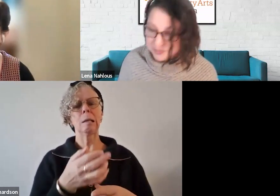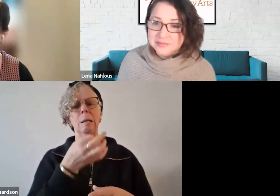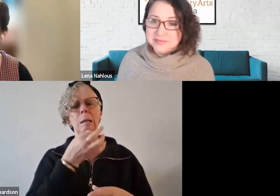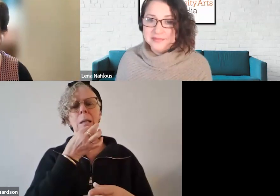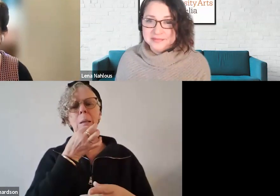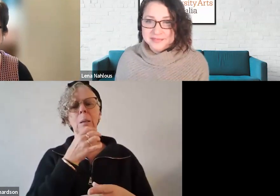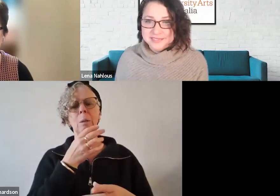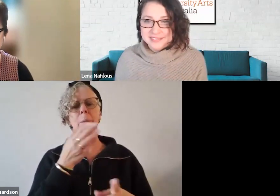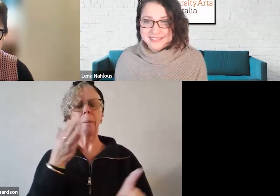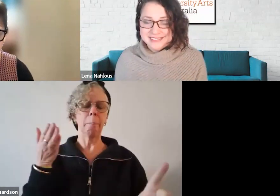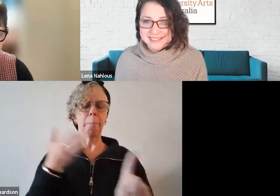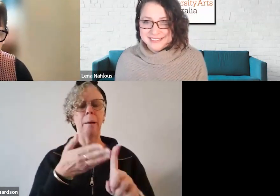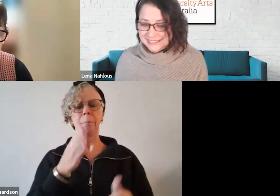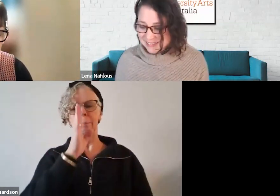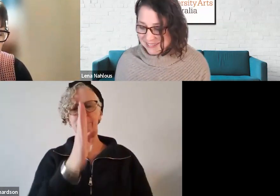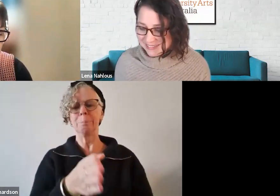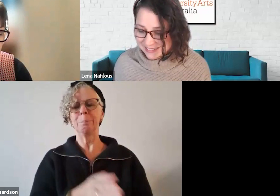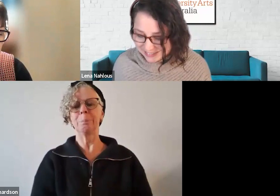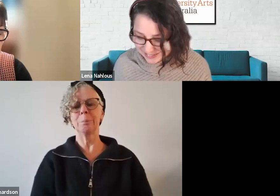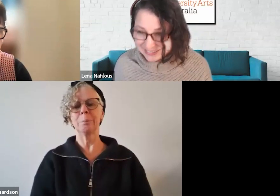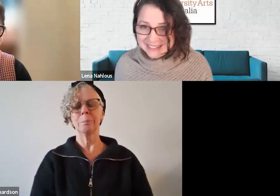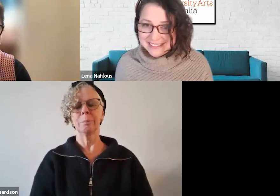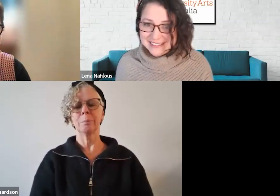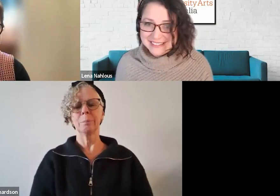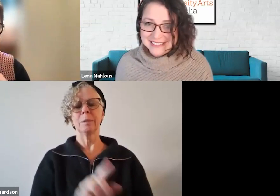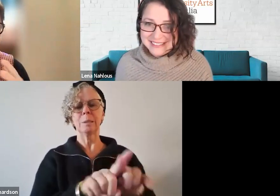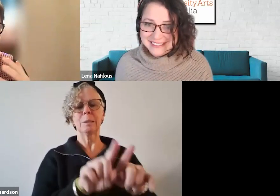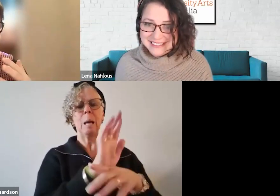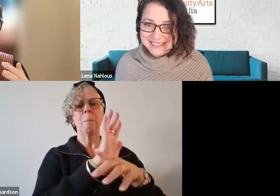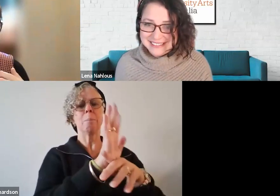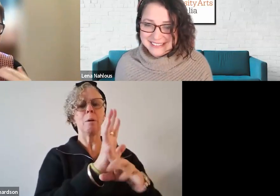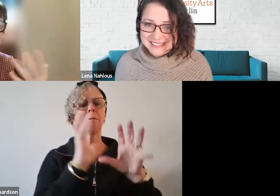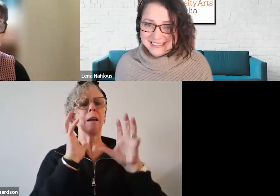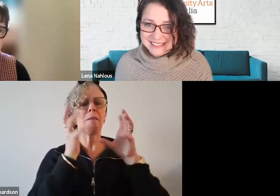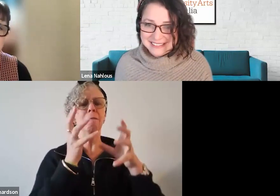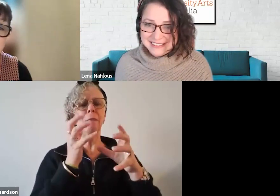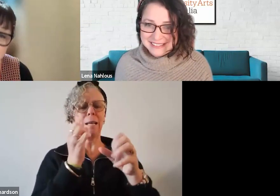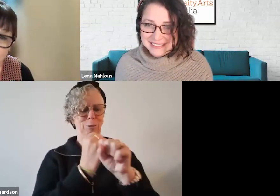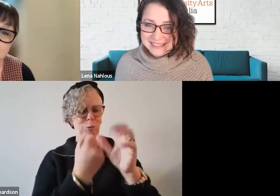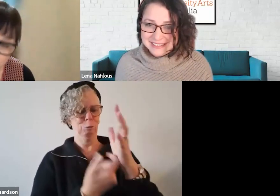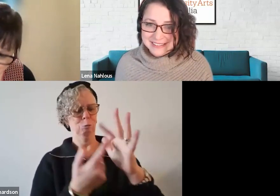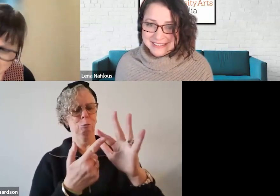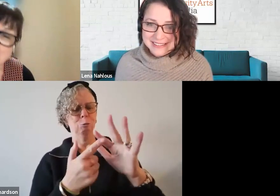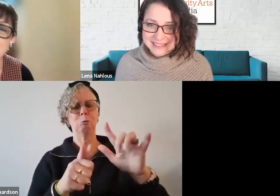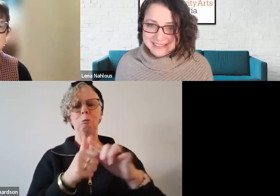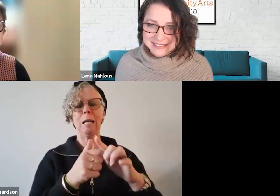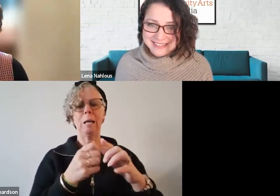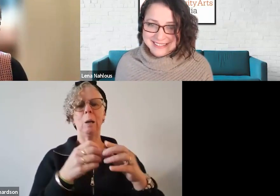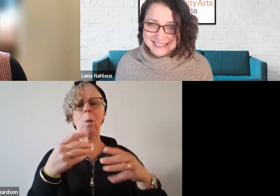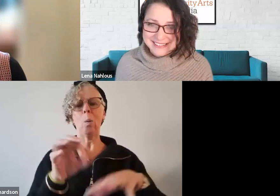myself straight into the movie 'My Big Fat Greek Wedding'. But the word governance comes from the Greek.